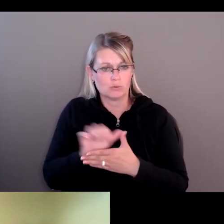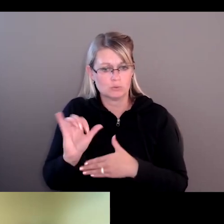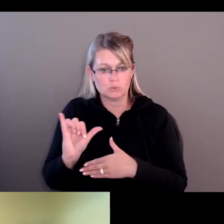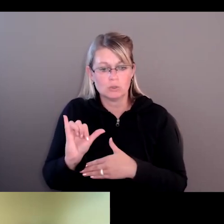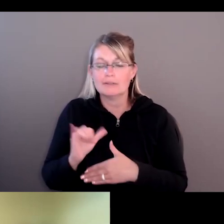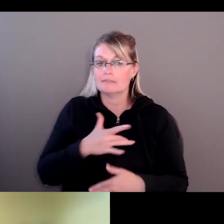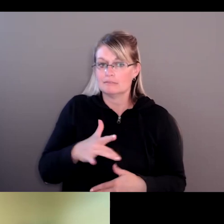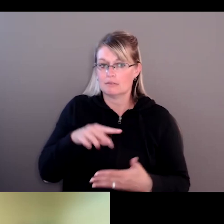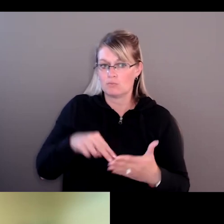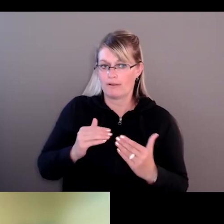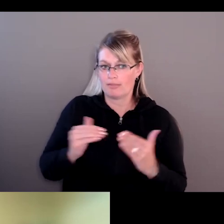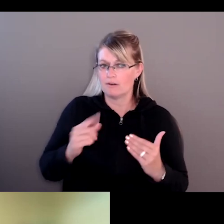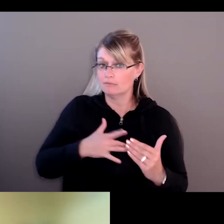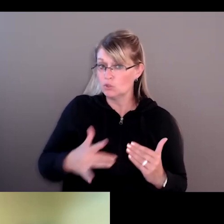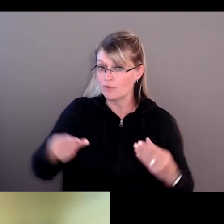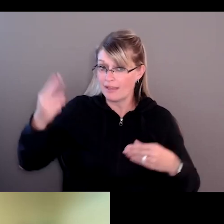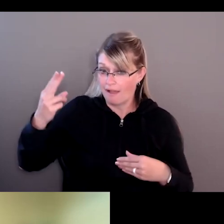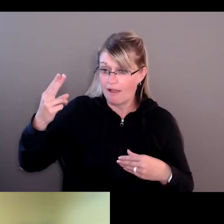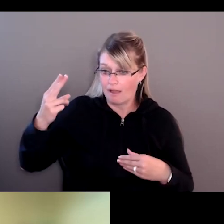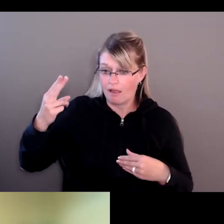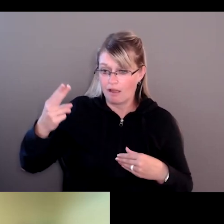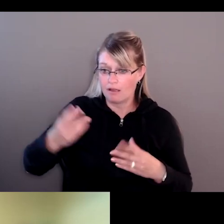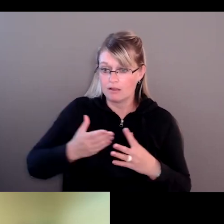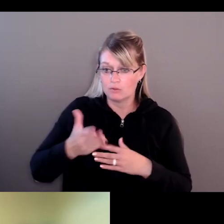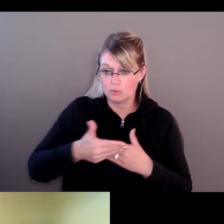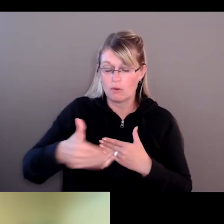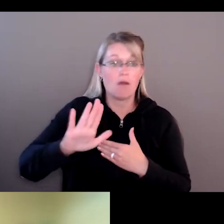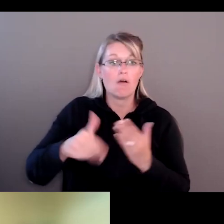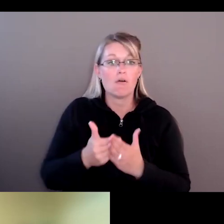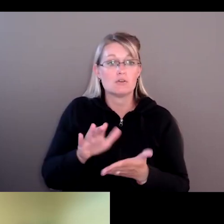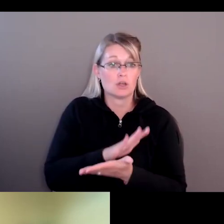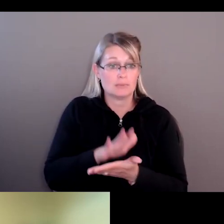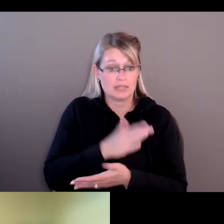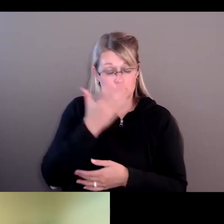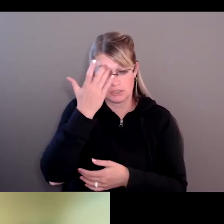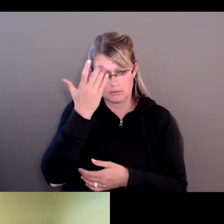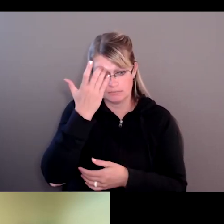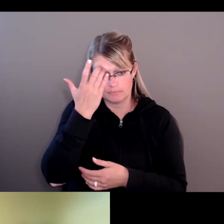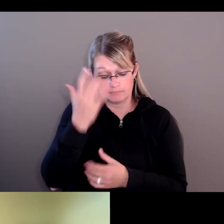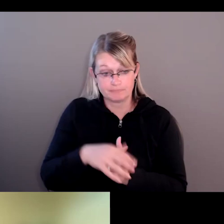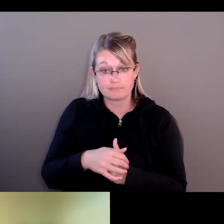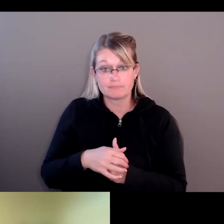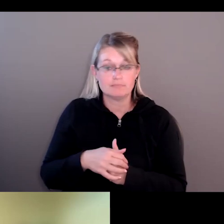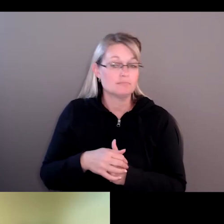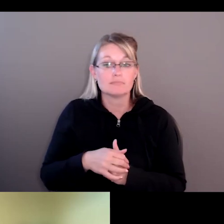level is pretty high through all of the documentation. This is another good question,